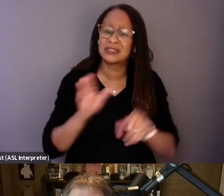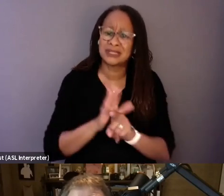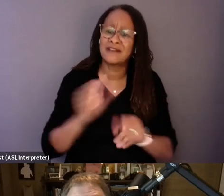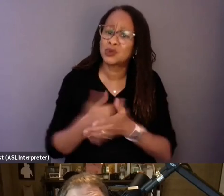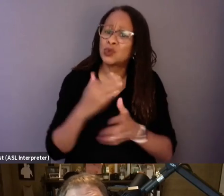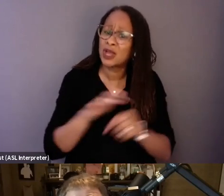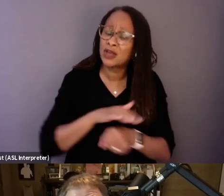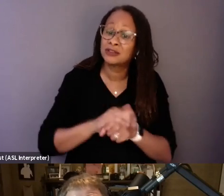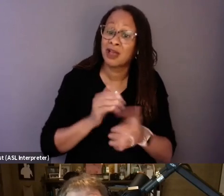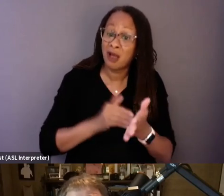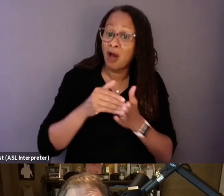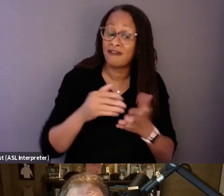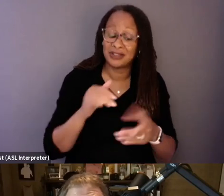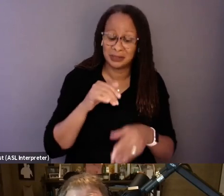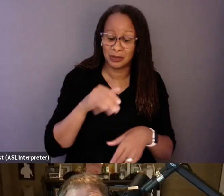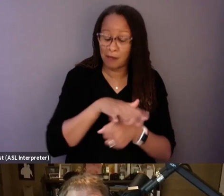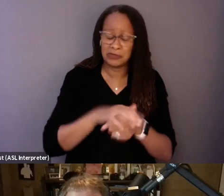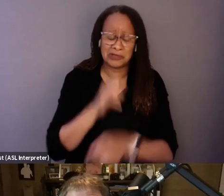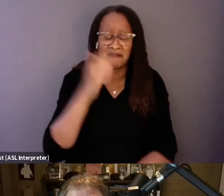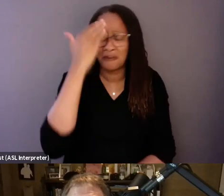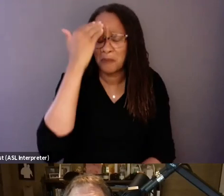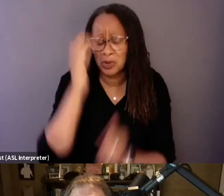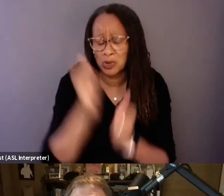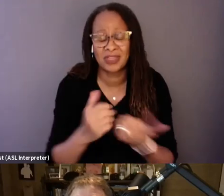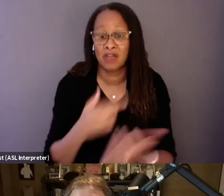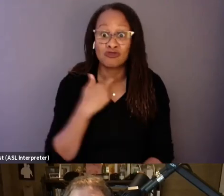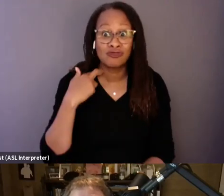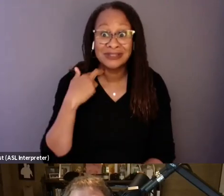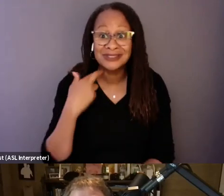Often into the unfamiliar, often into the risky. And it was...